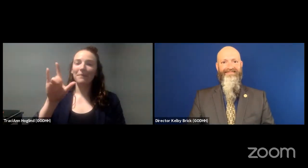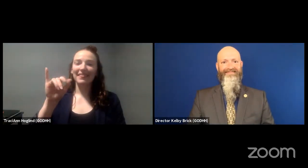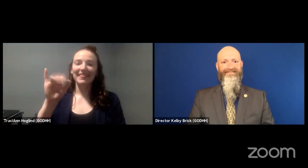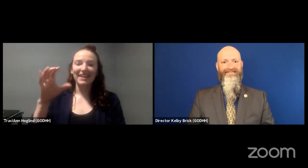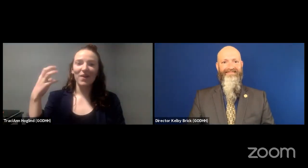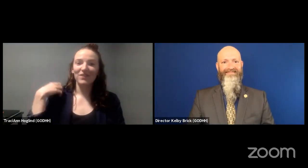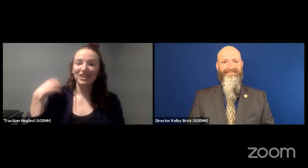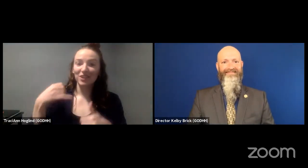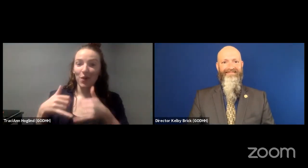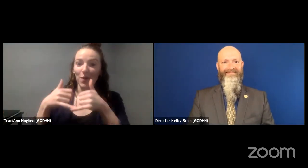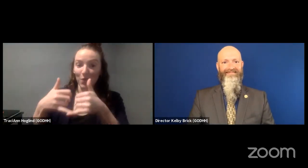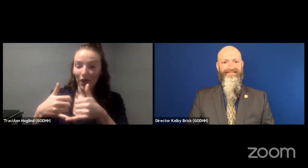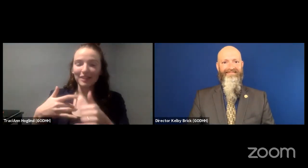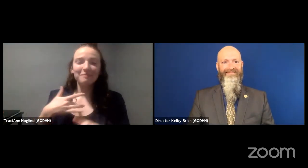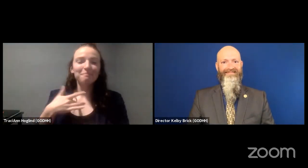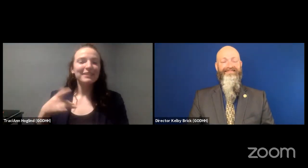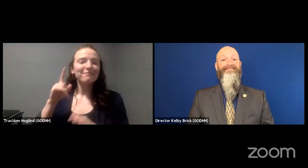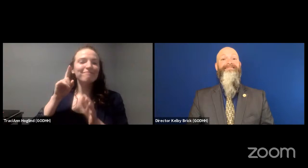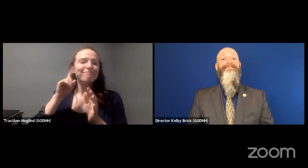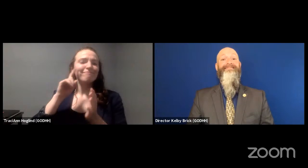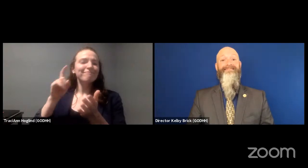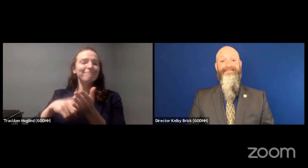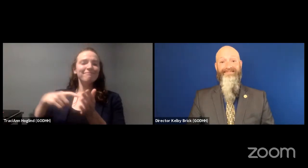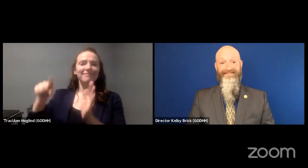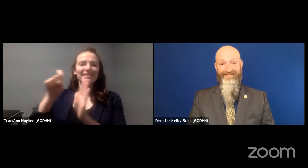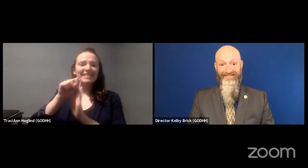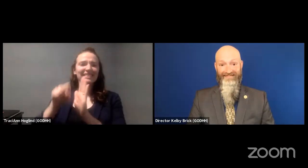honoree. TRACIANN HOGLIND: Next, we have our public